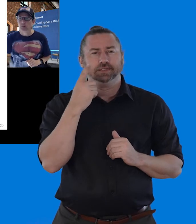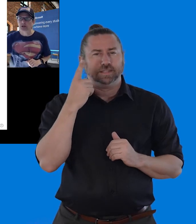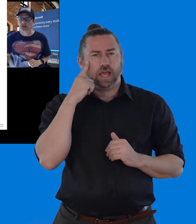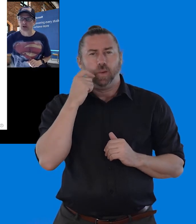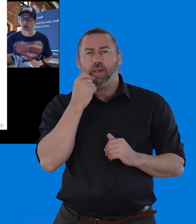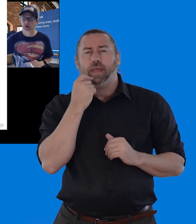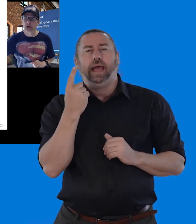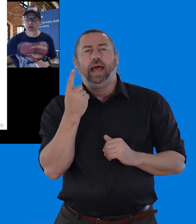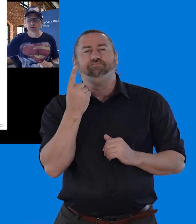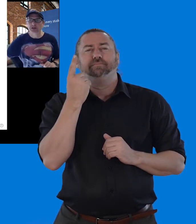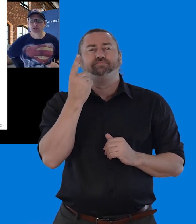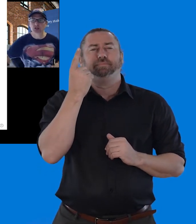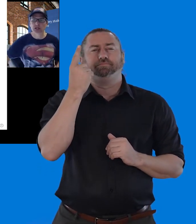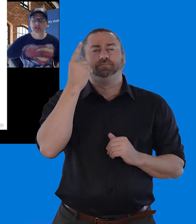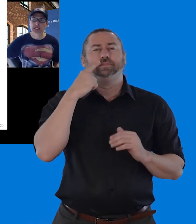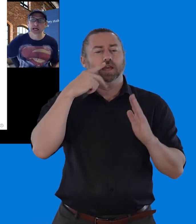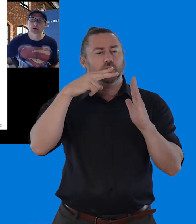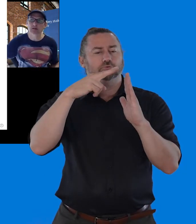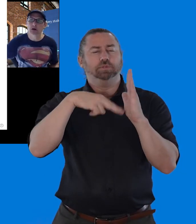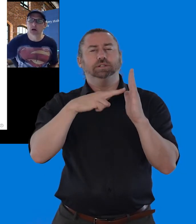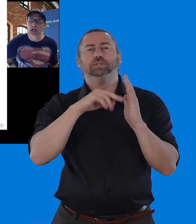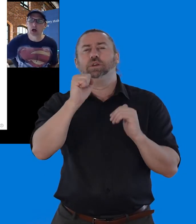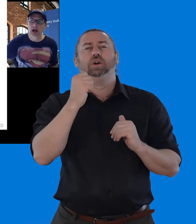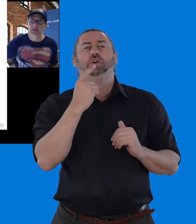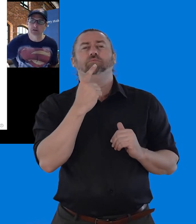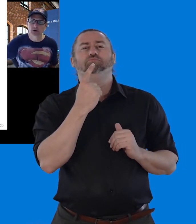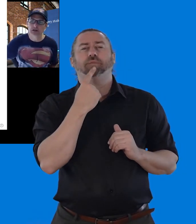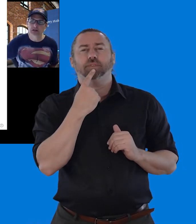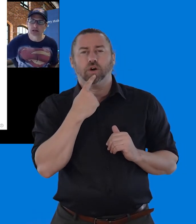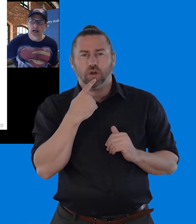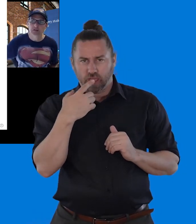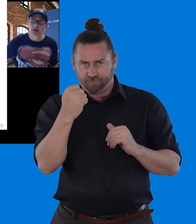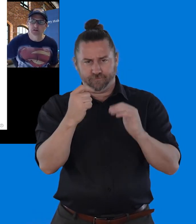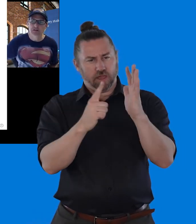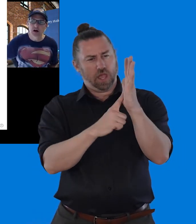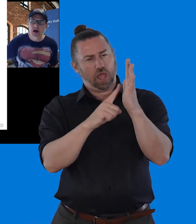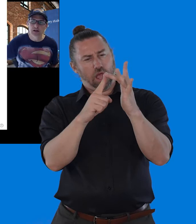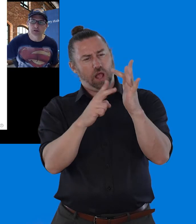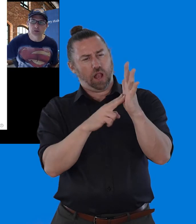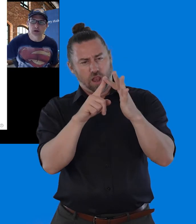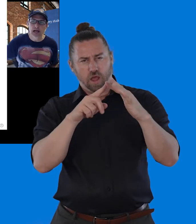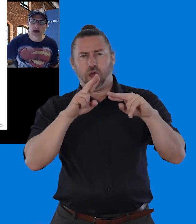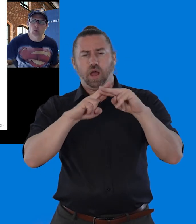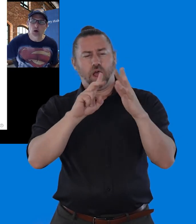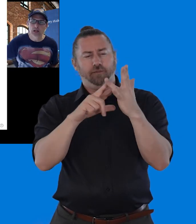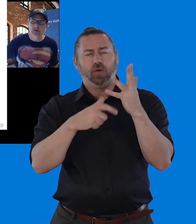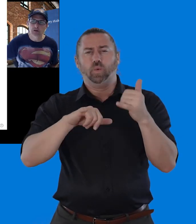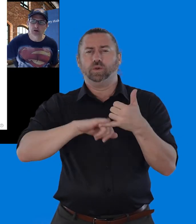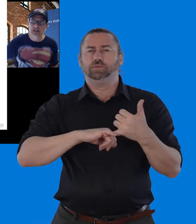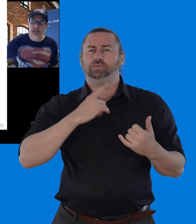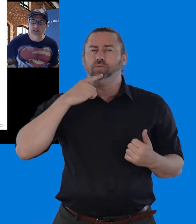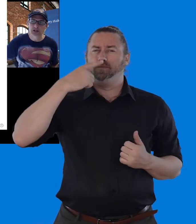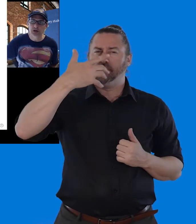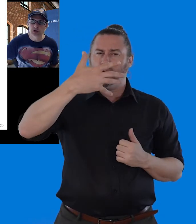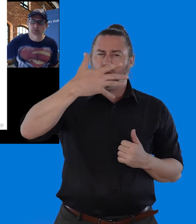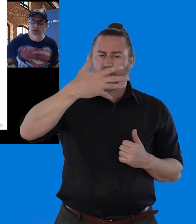and when I turn on reading preferences, you can see here I've got line focused and I've got five, three and one line for this. So, let's turn it on.